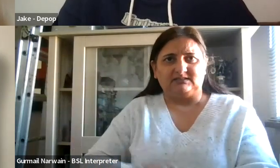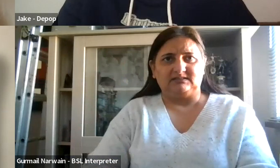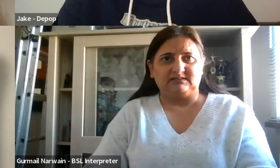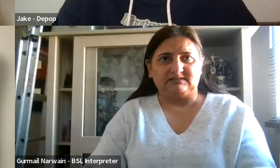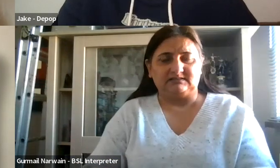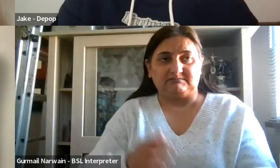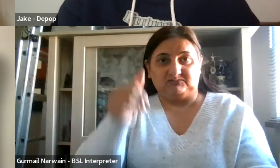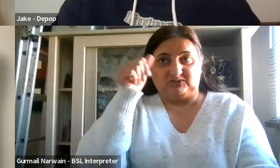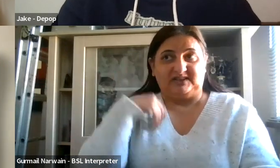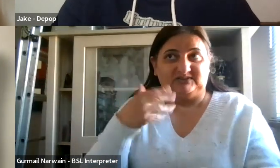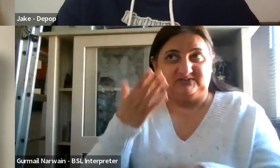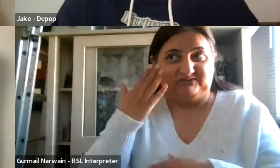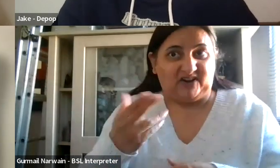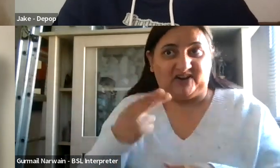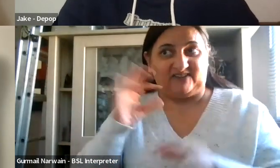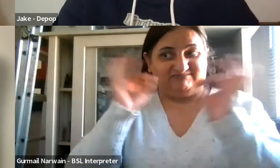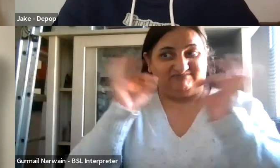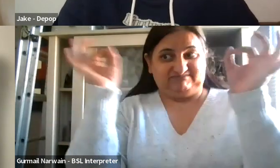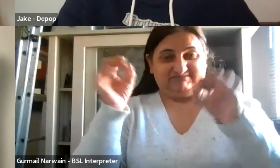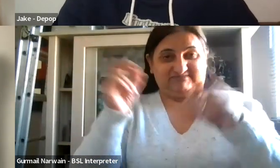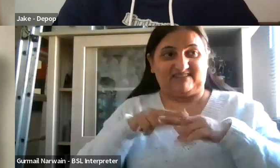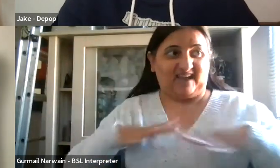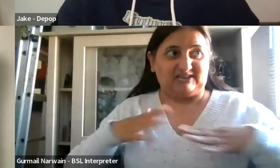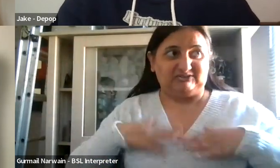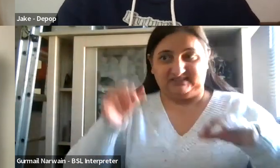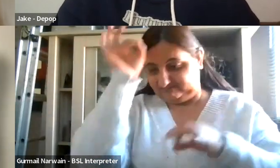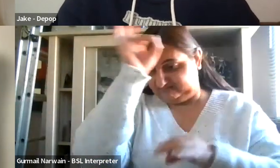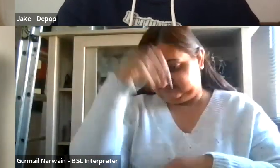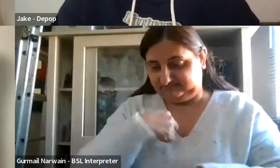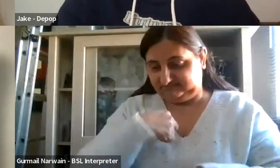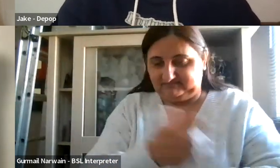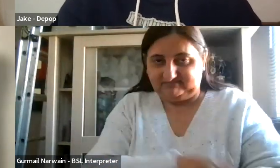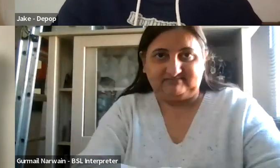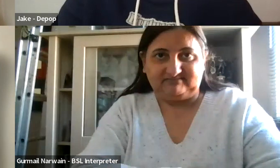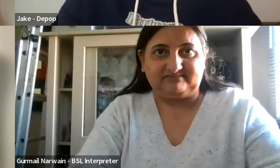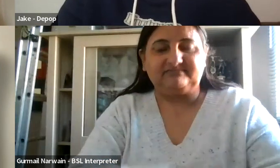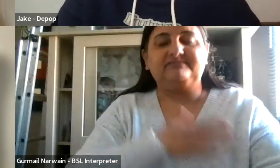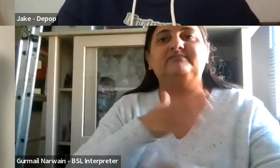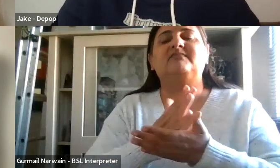or is it a different part of the business. Yeah, like, we're very much a marketplace. You can tell I follow fashion, I know nothing about it.